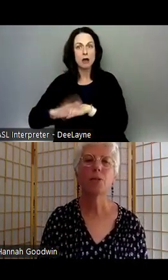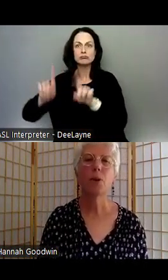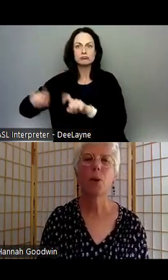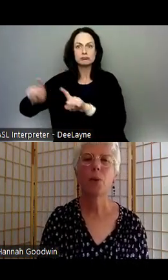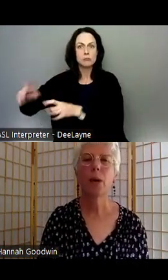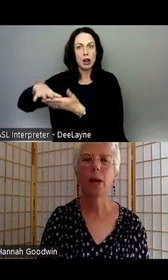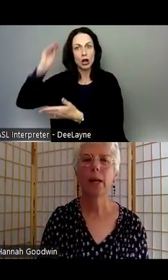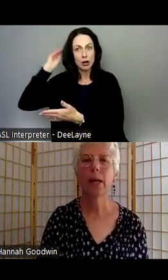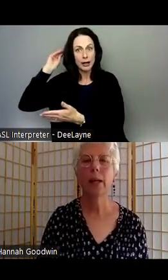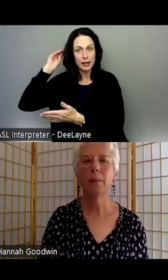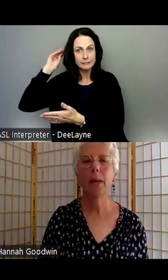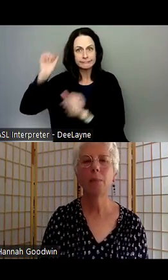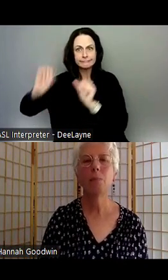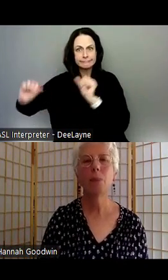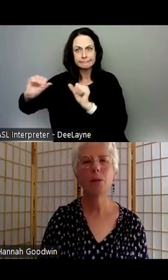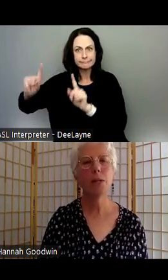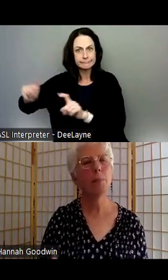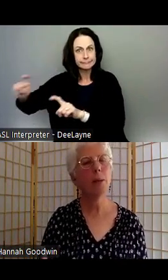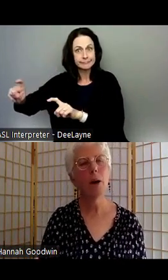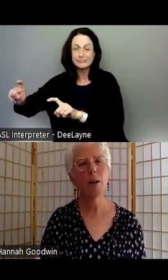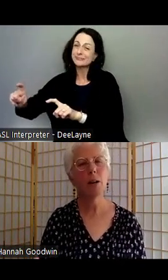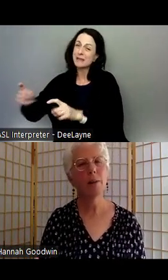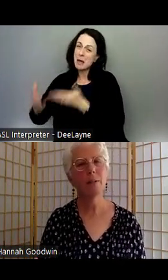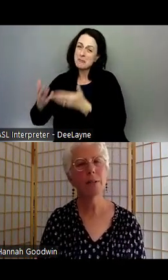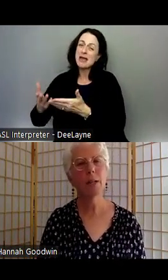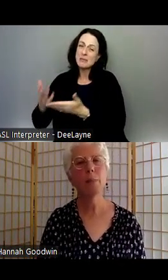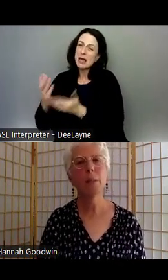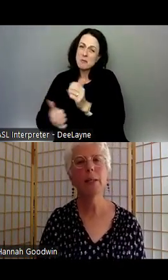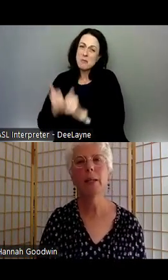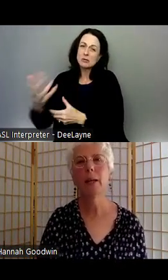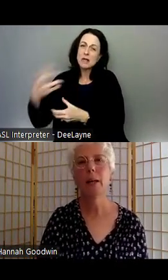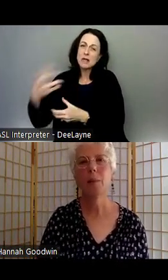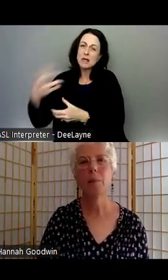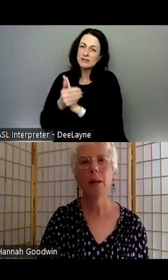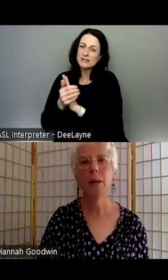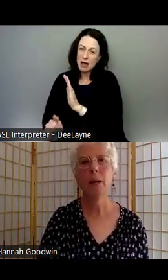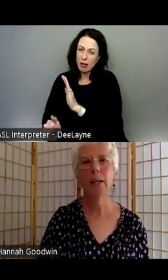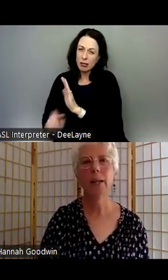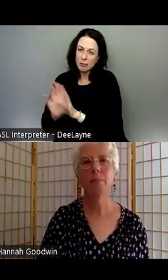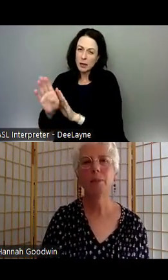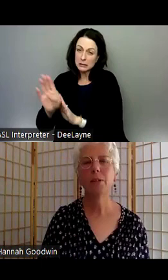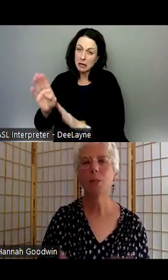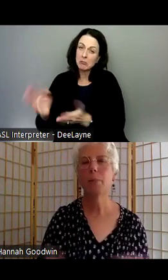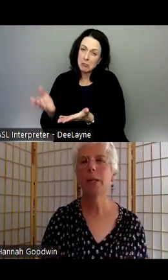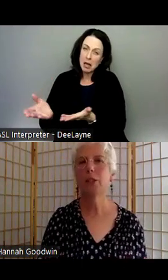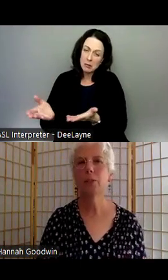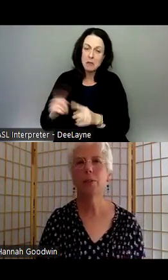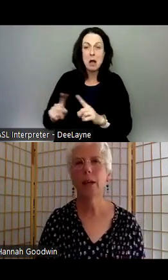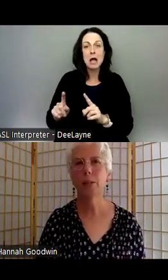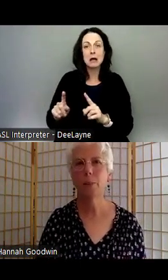So again, that may mostly be part of a skill building, but there is the potential for that